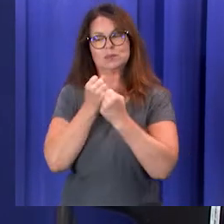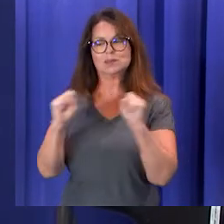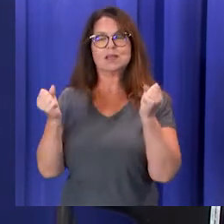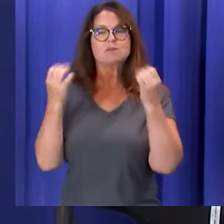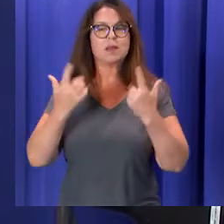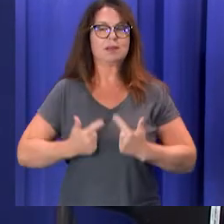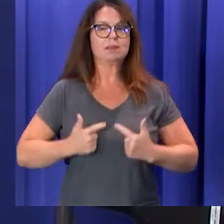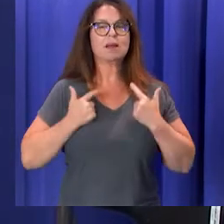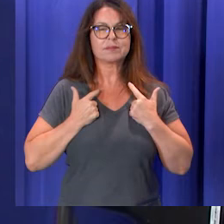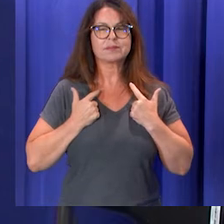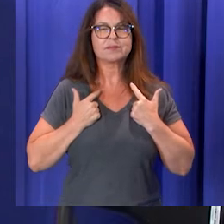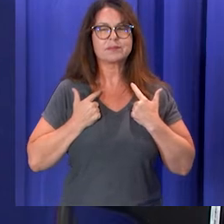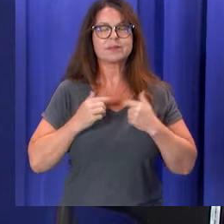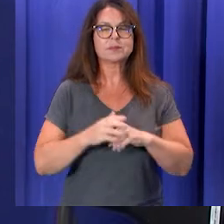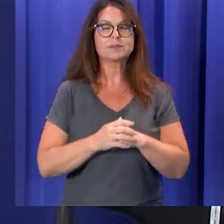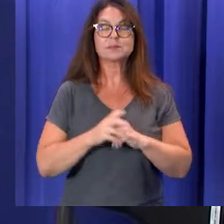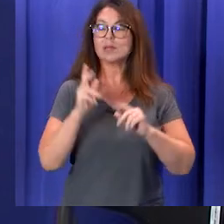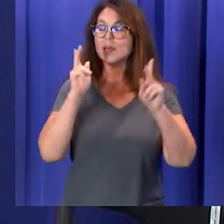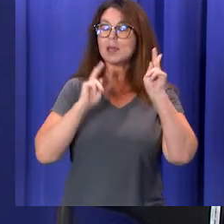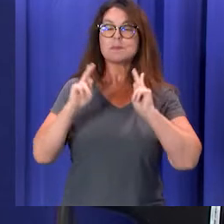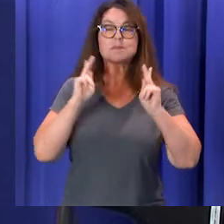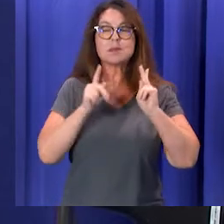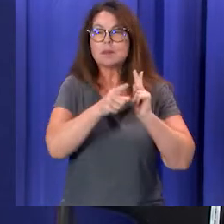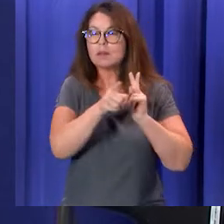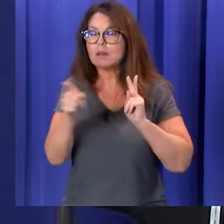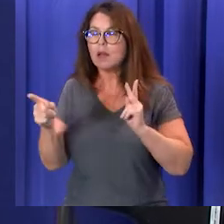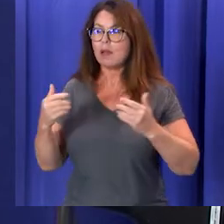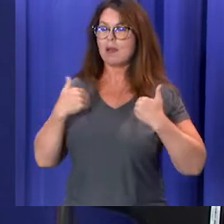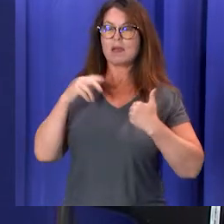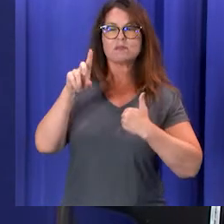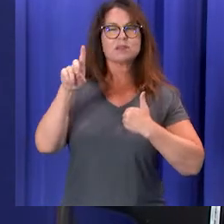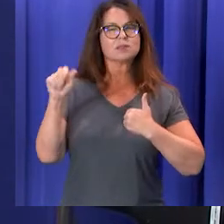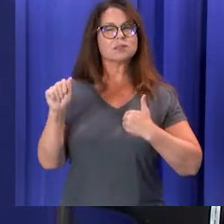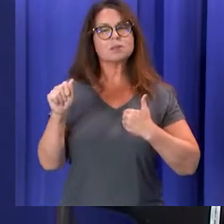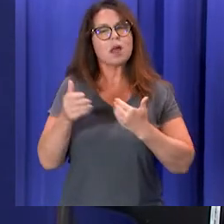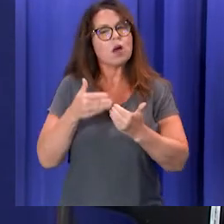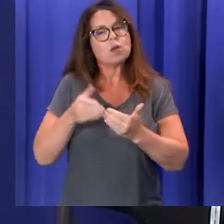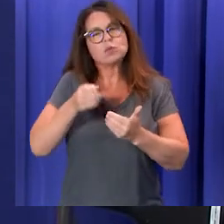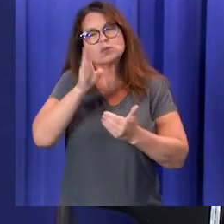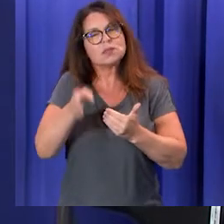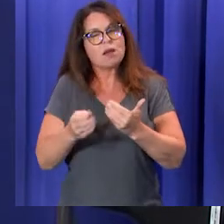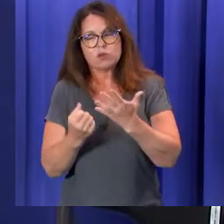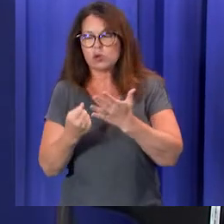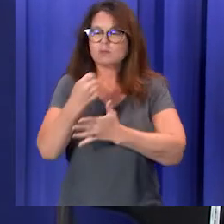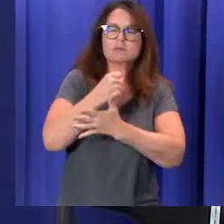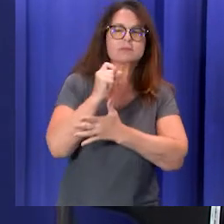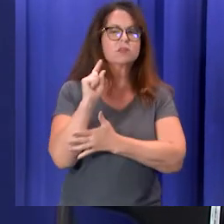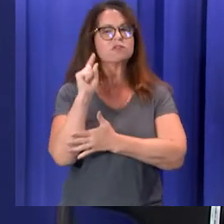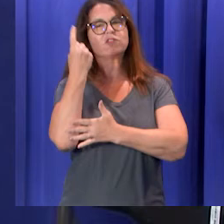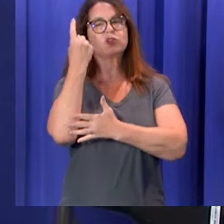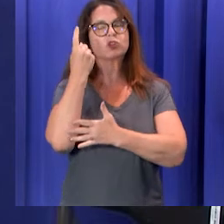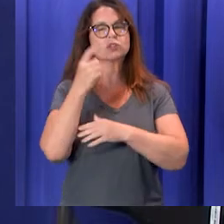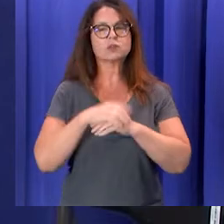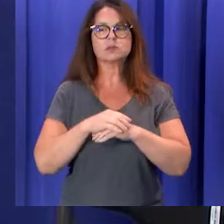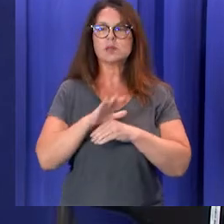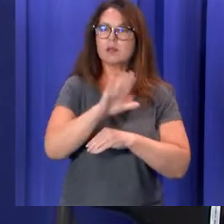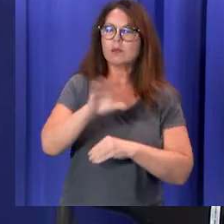People with disabilities are rarely at the front of social conversations about right and wrong, equality and rights.